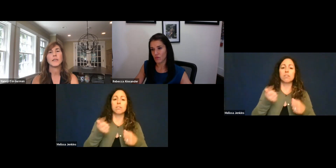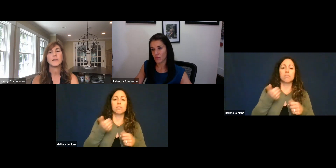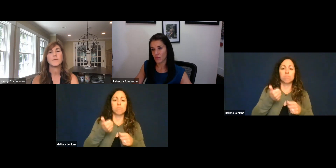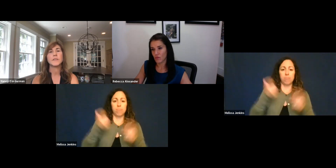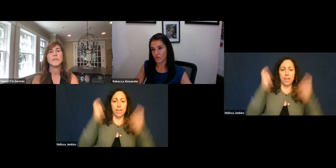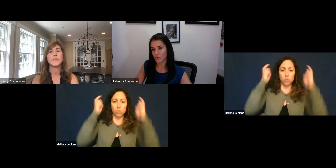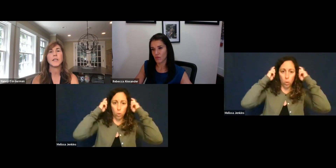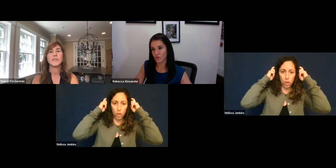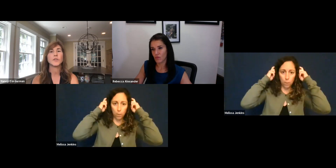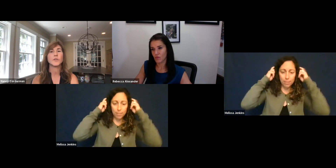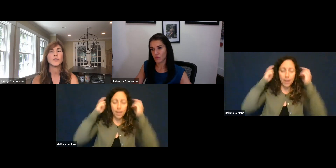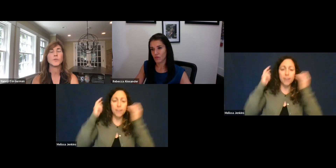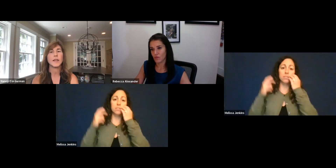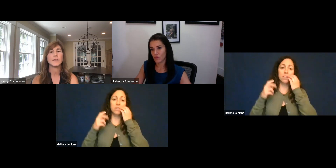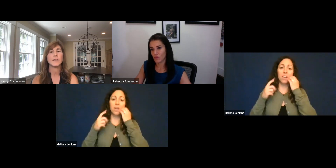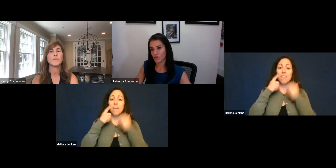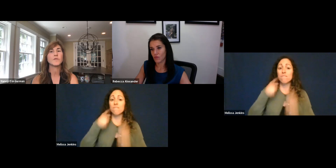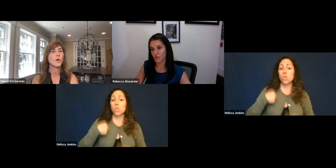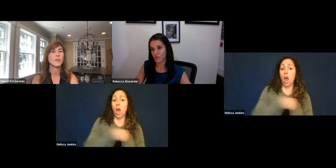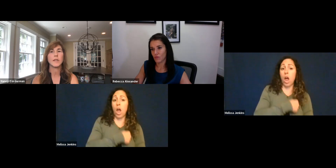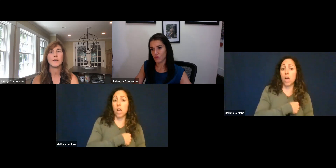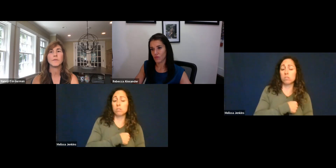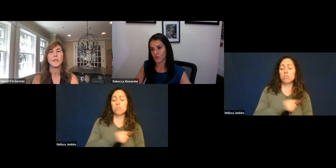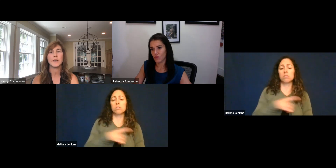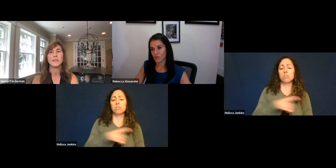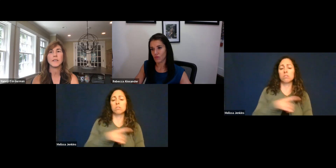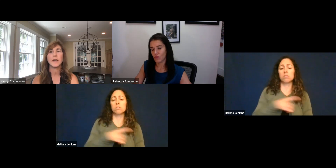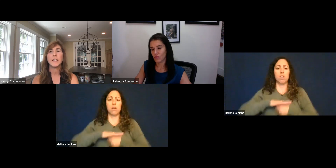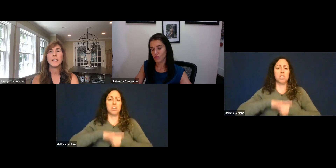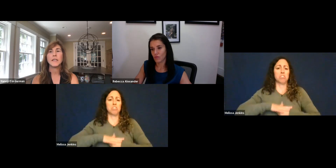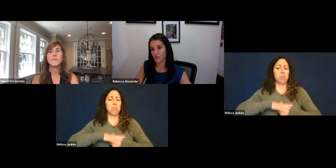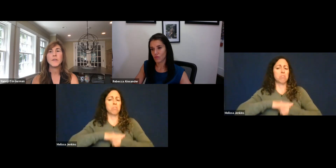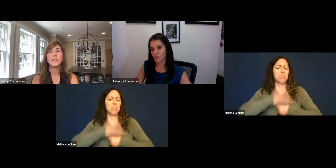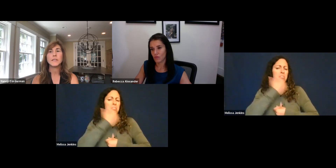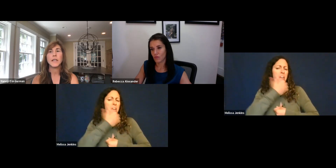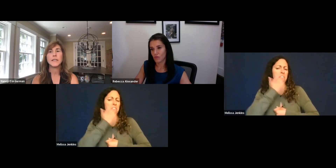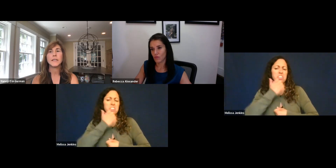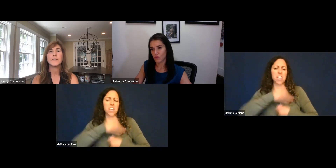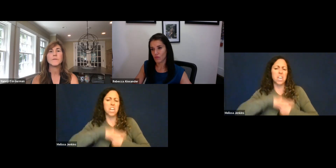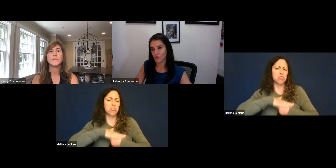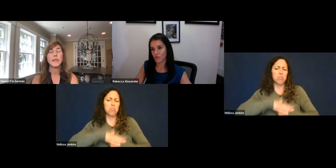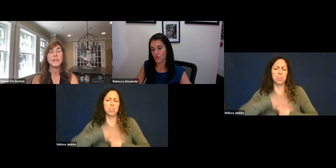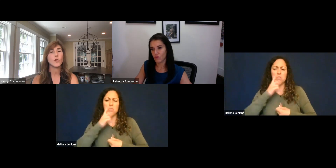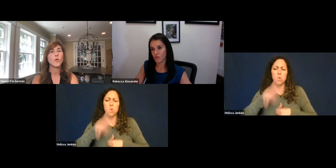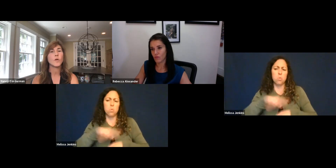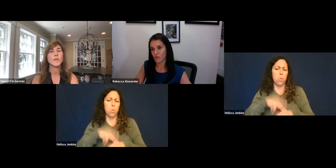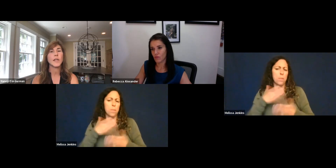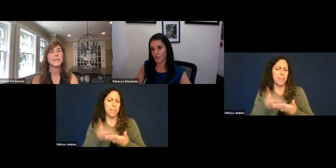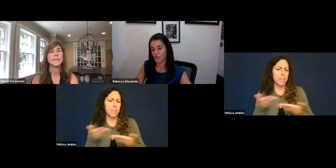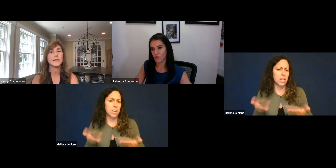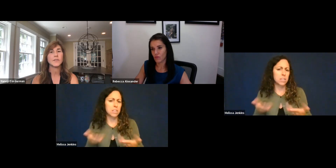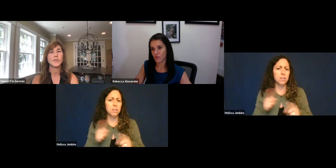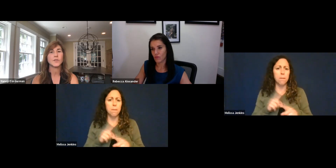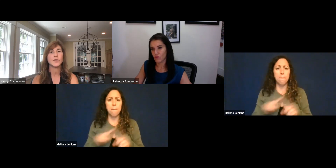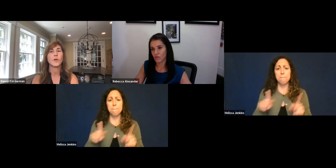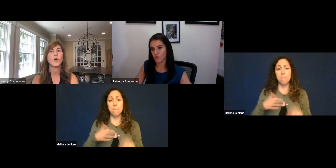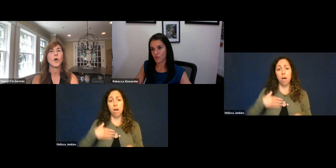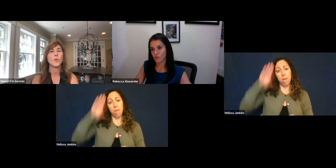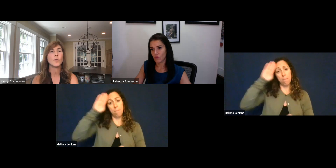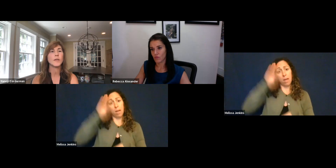is the physiological stress of normal life things. He feels like his fight or flight sensors are always